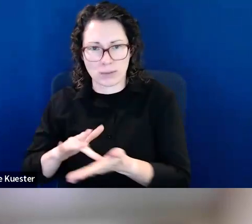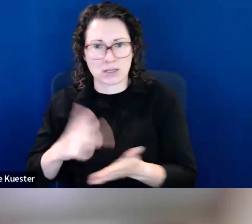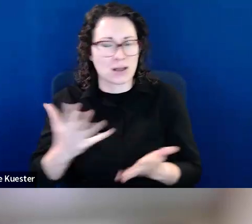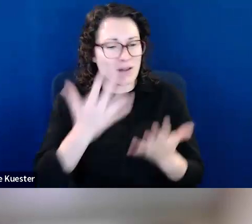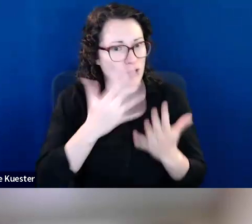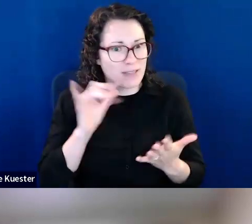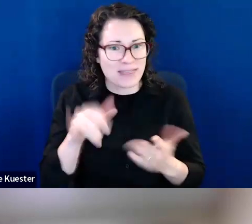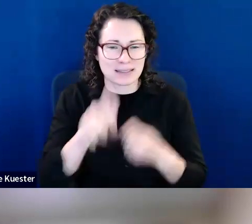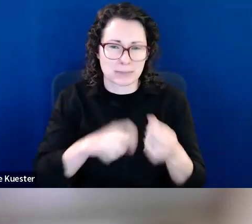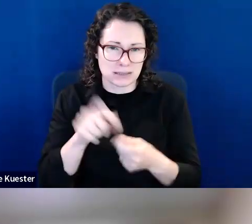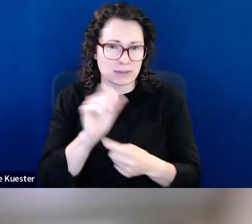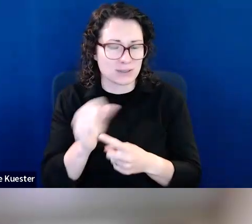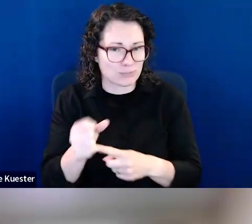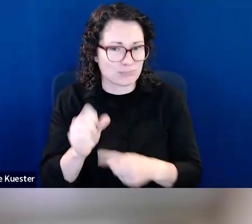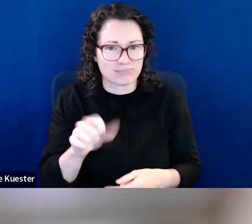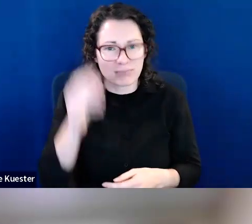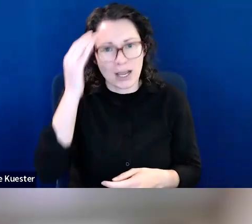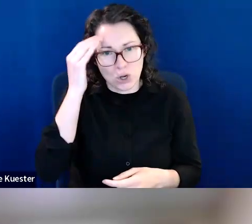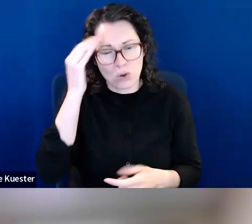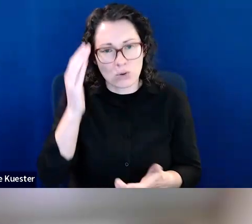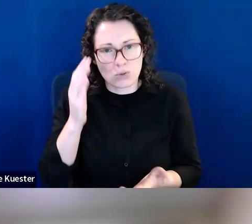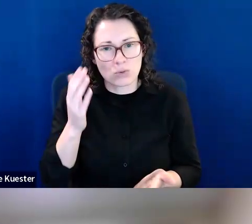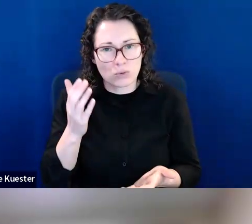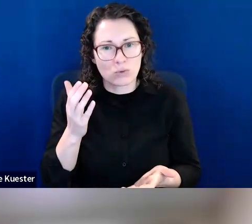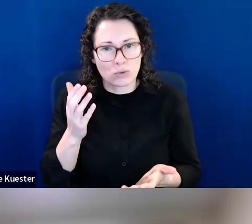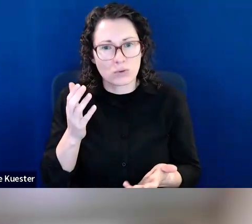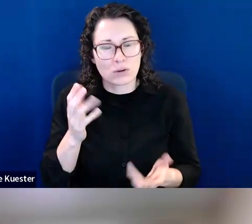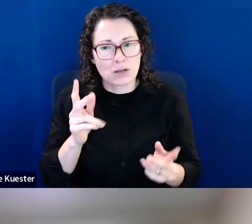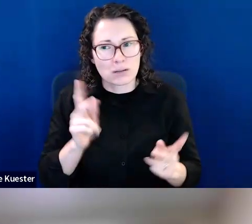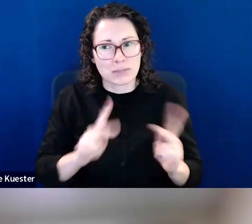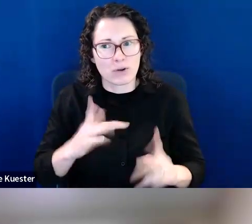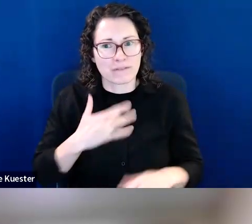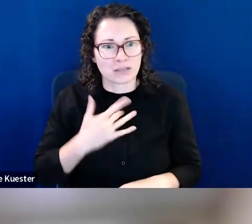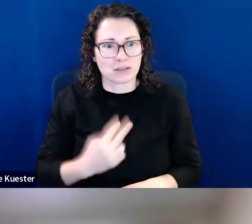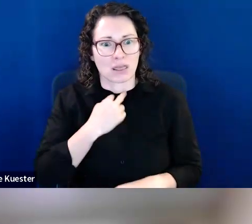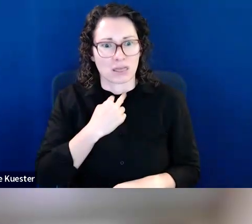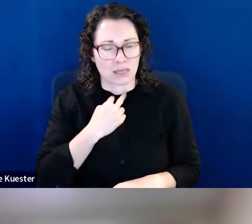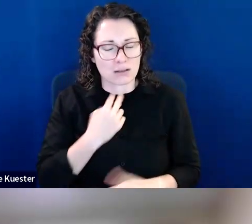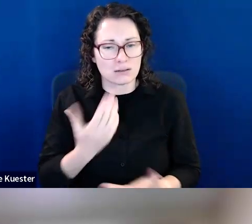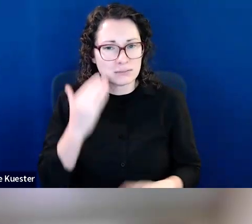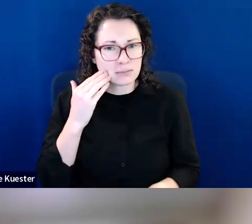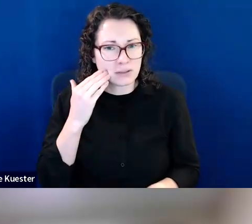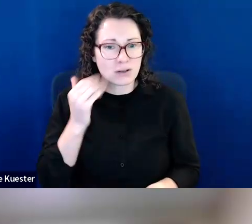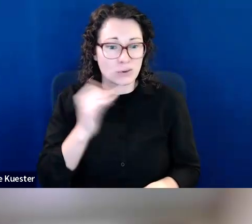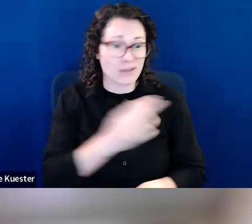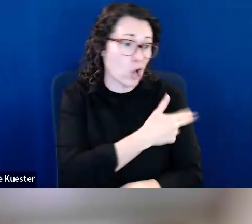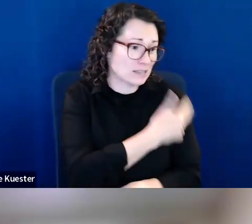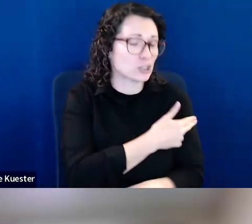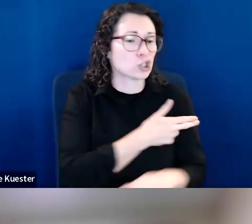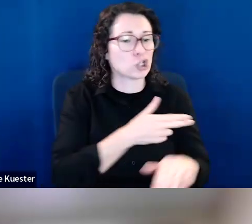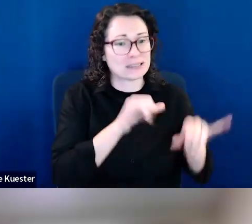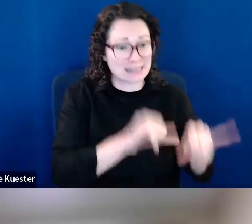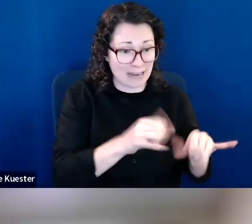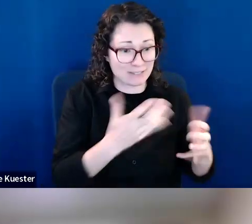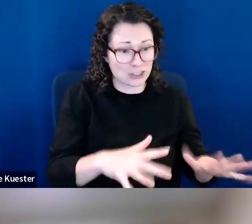situation I think you're people are over a barrel um if you're coming out of the hospital but um